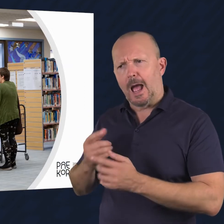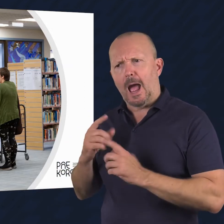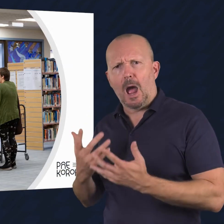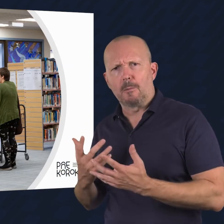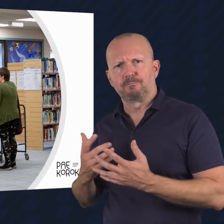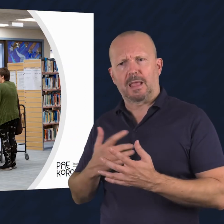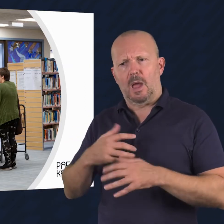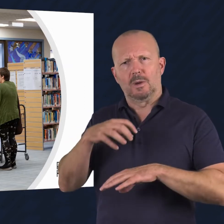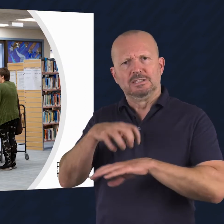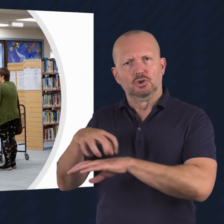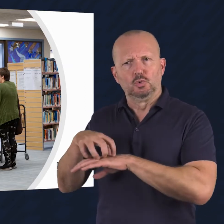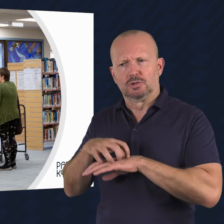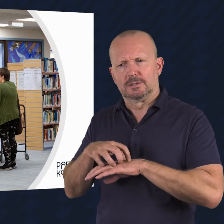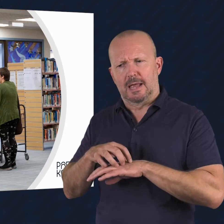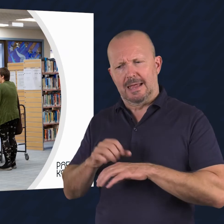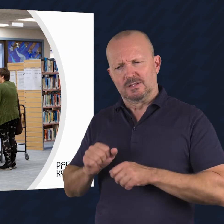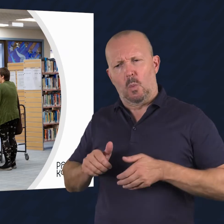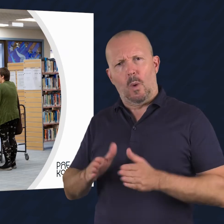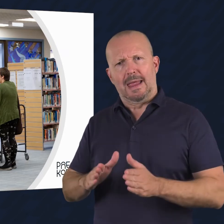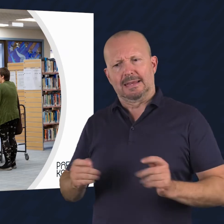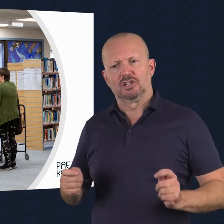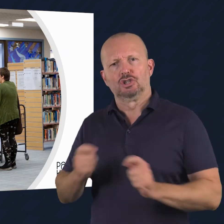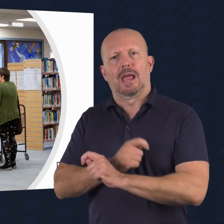might alter our approach to be more culturally responsive.